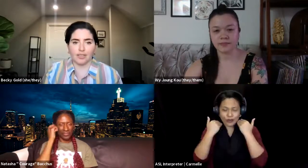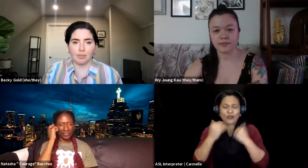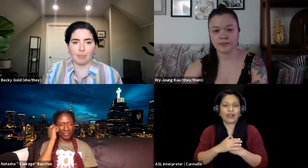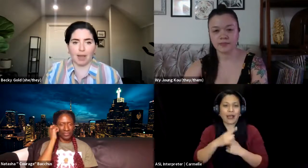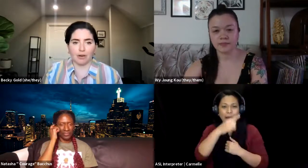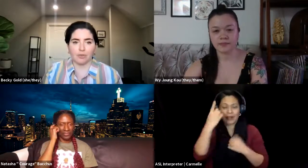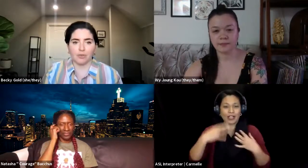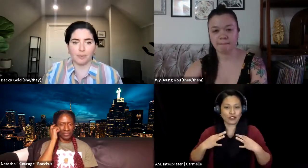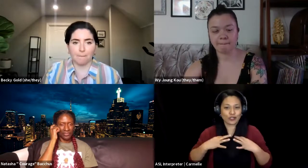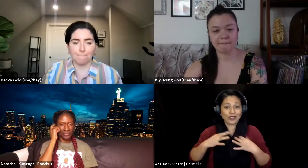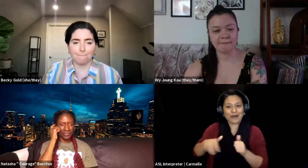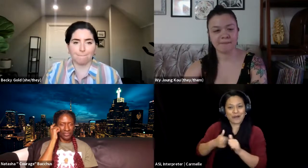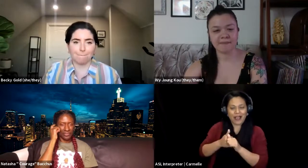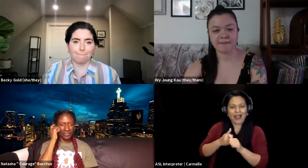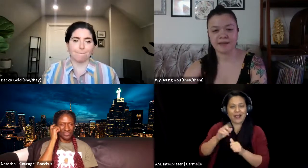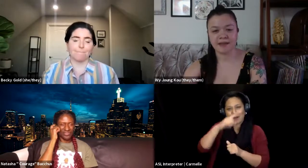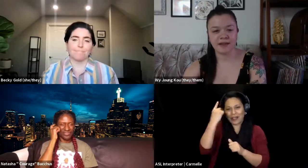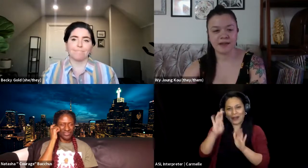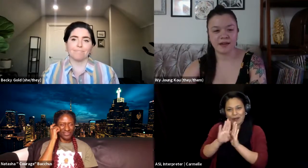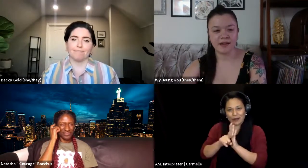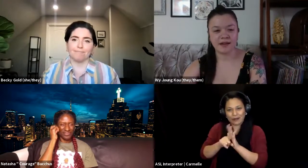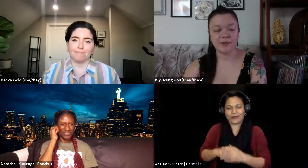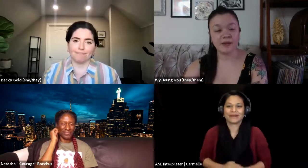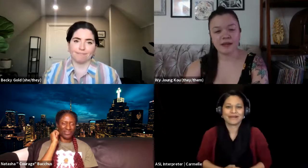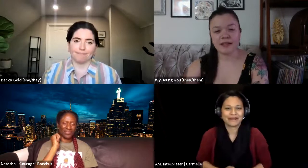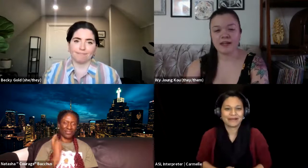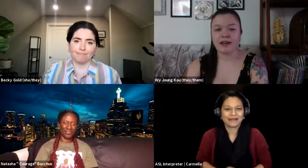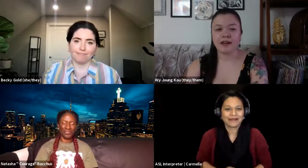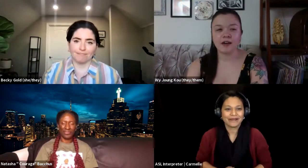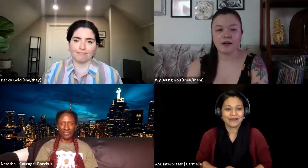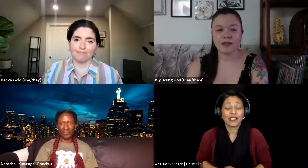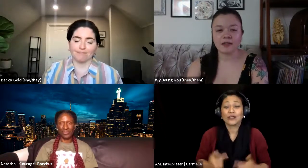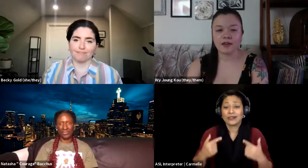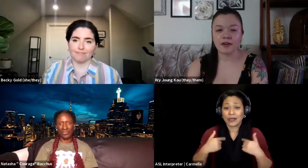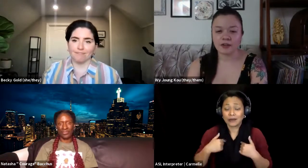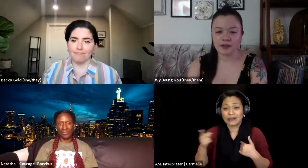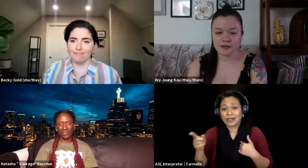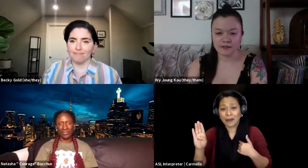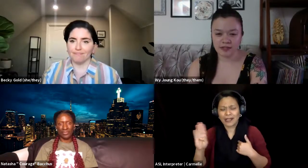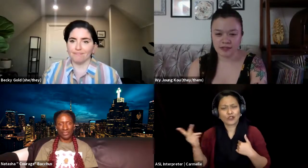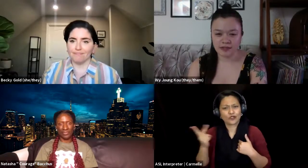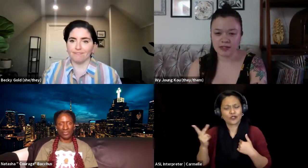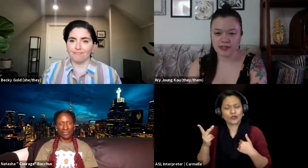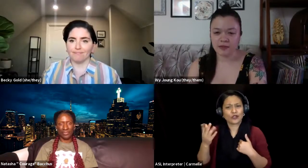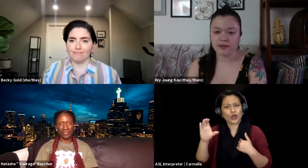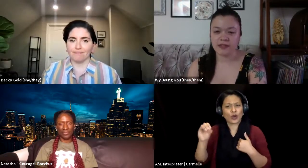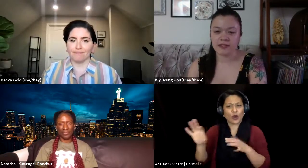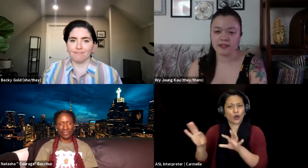a black background. while becky and i are the co-curators of this series we would like to give